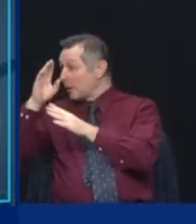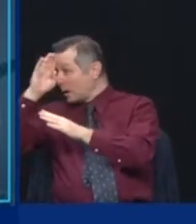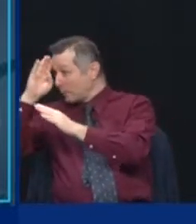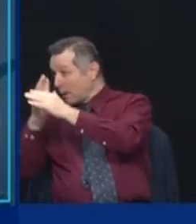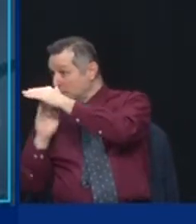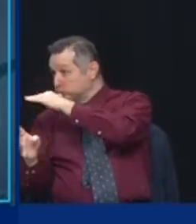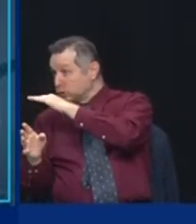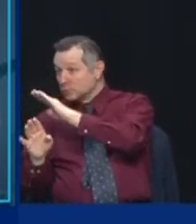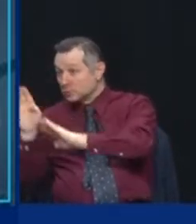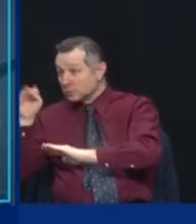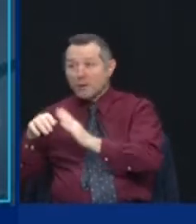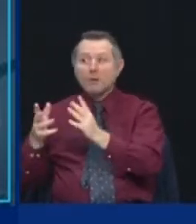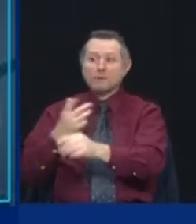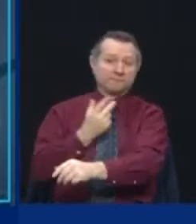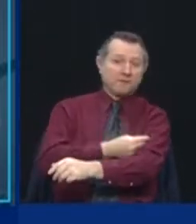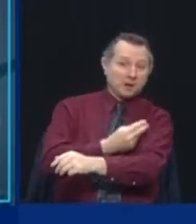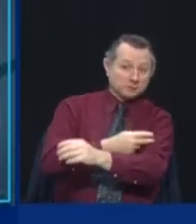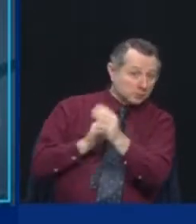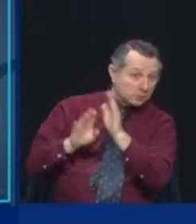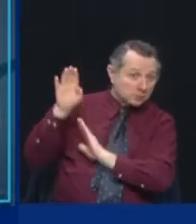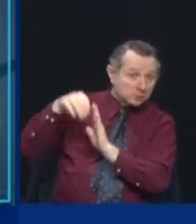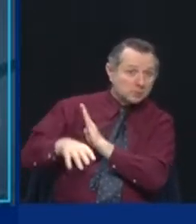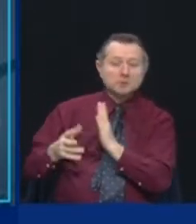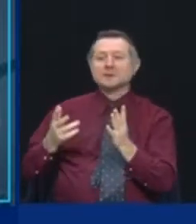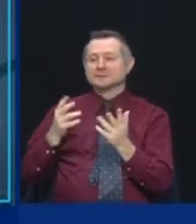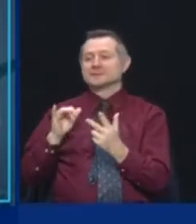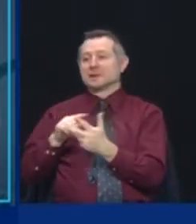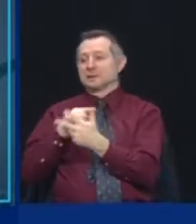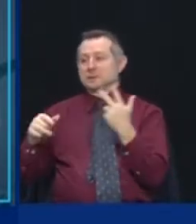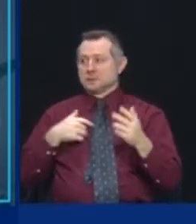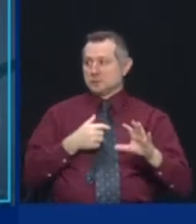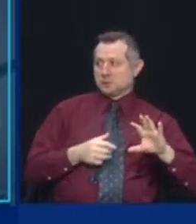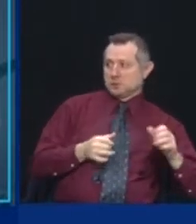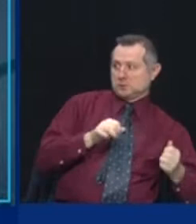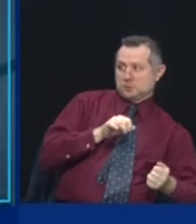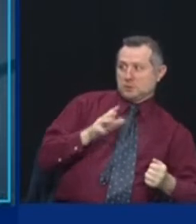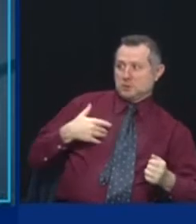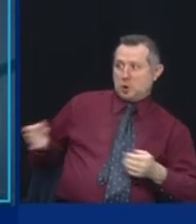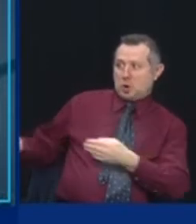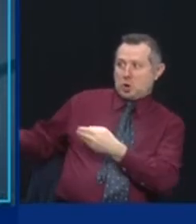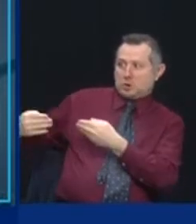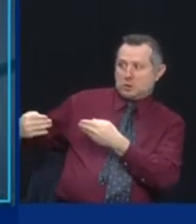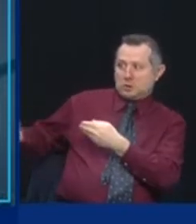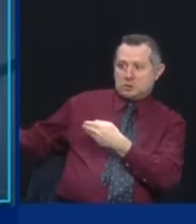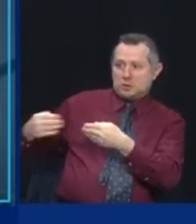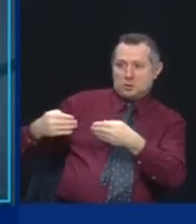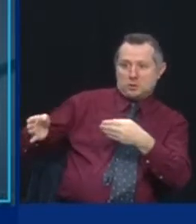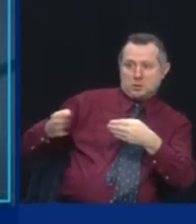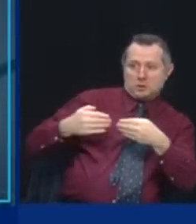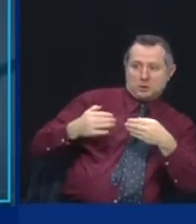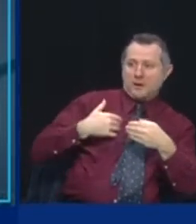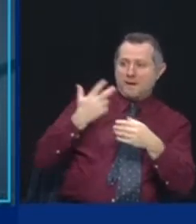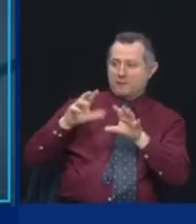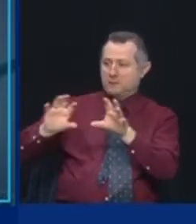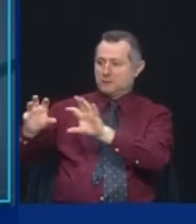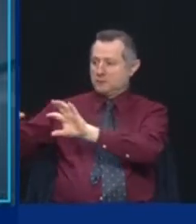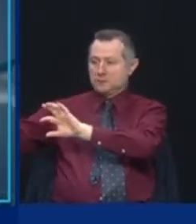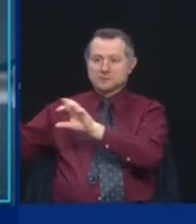HE TURNS VALVES. WE WATCH THE HOSPITALITY RATE, HOSPITALIZATION RATE, VACCINATION RATE.